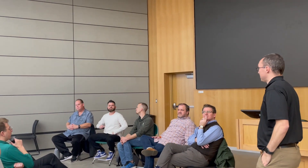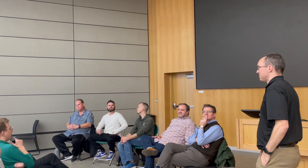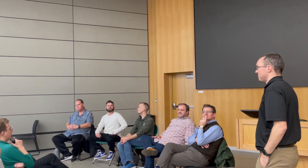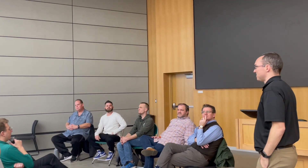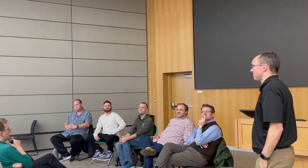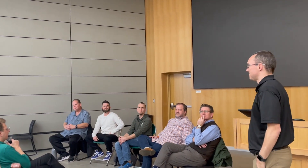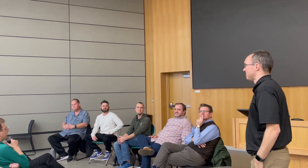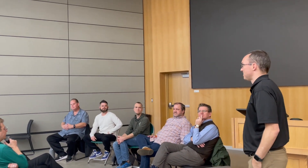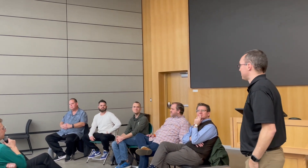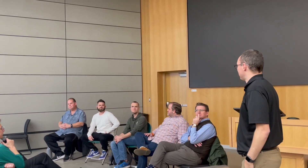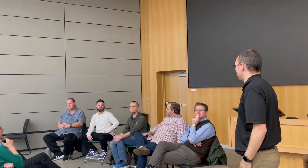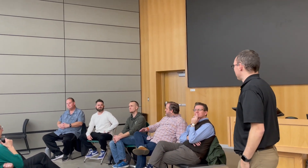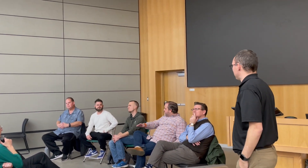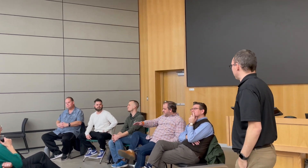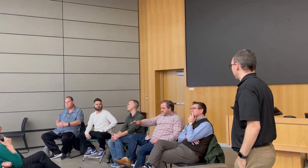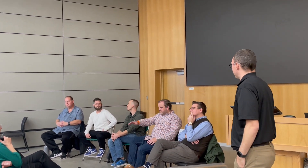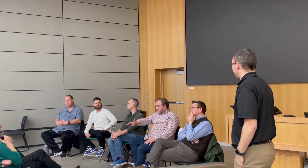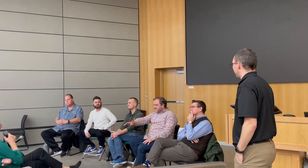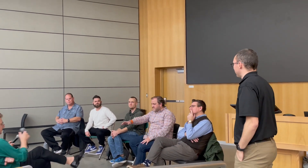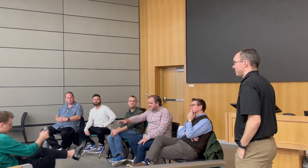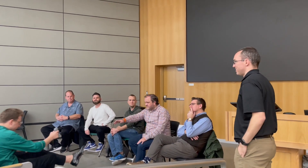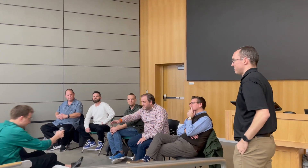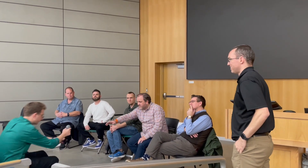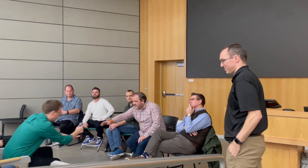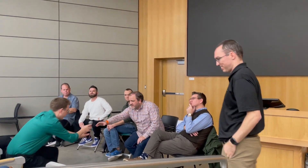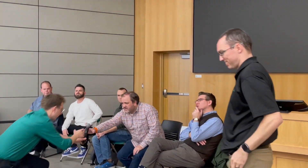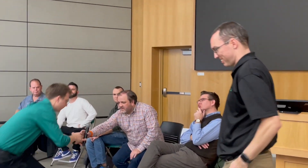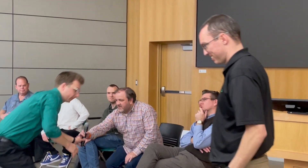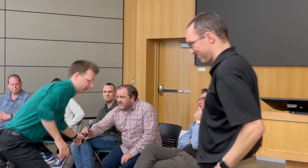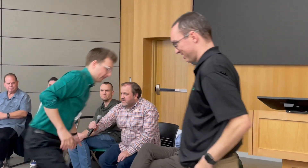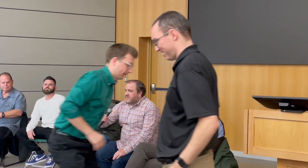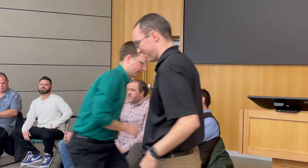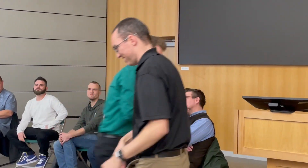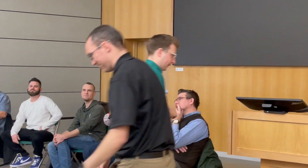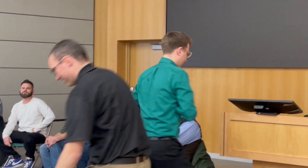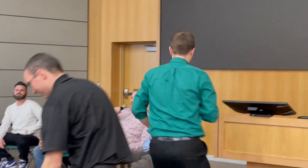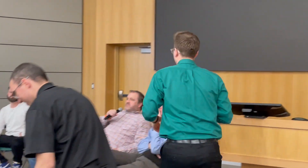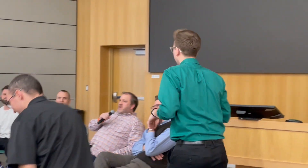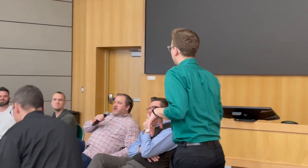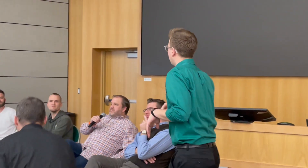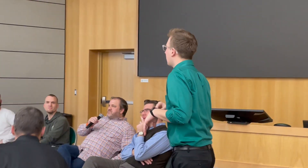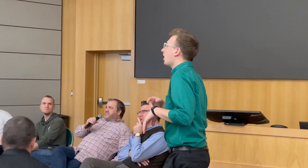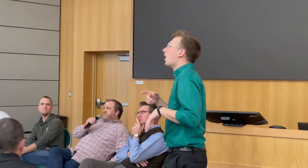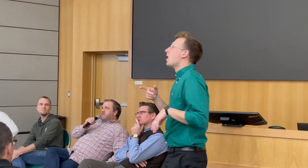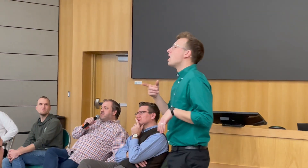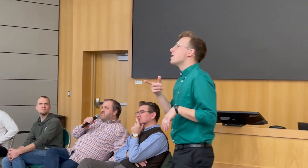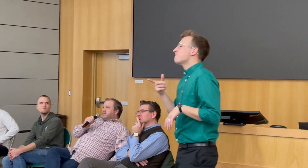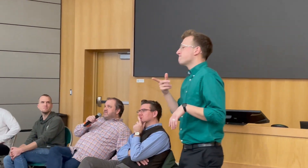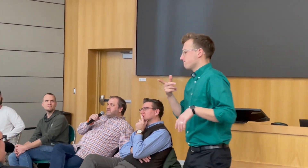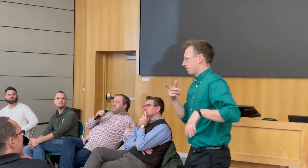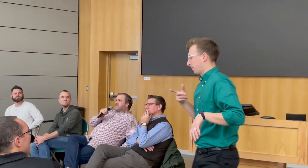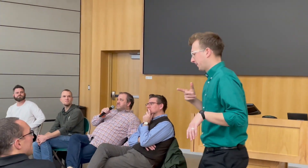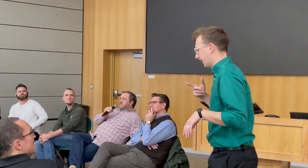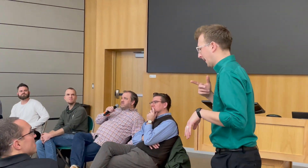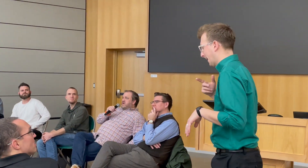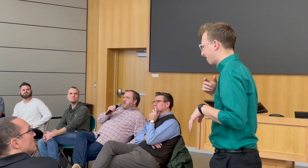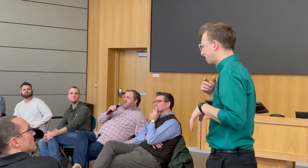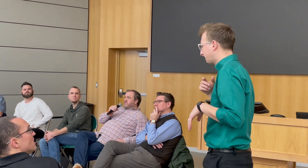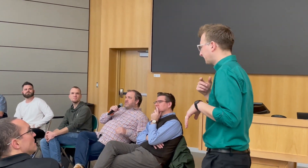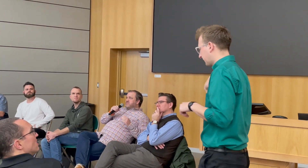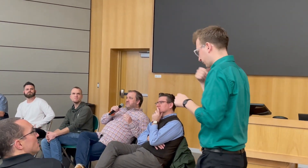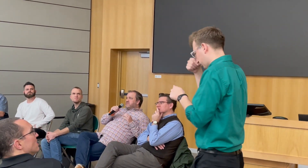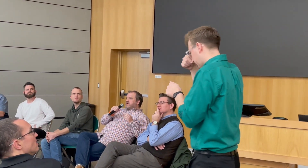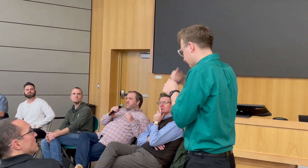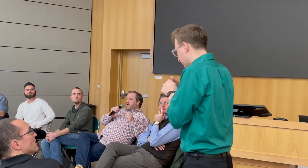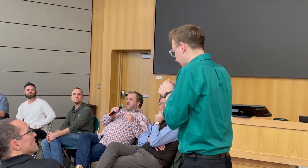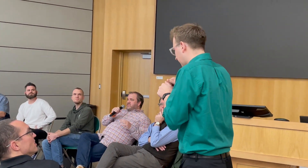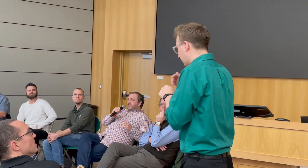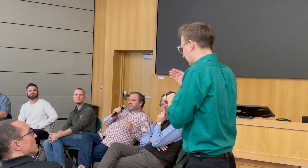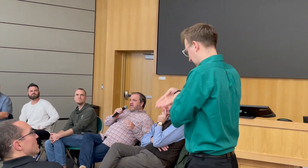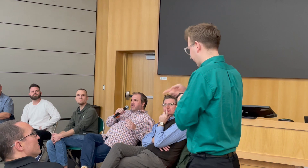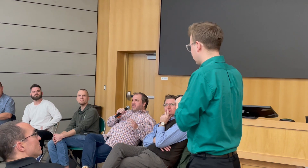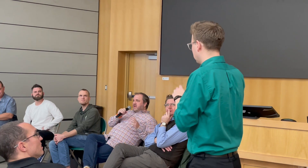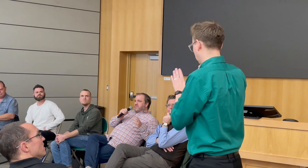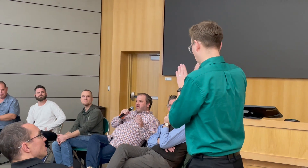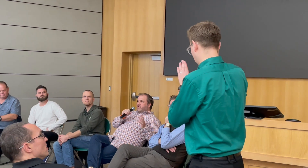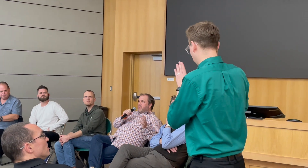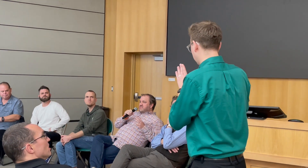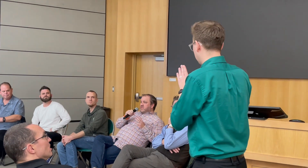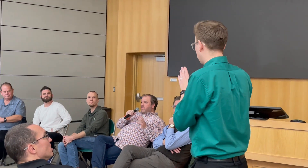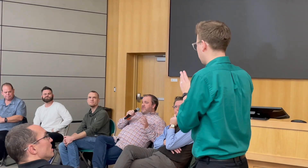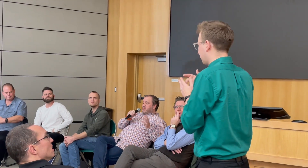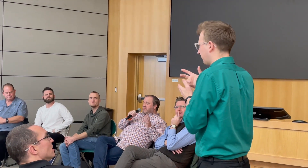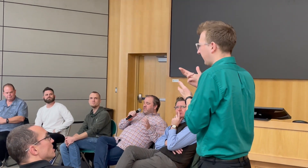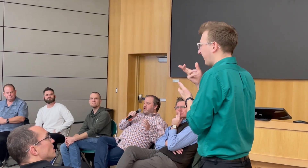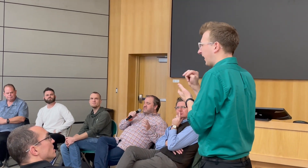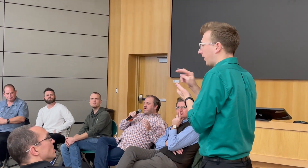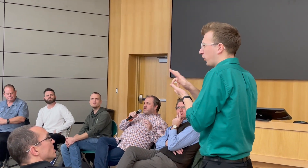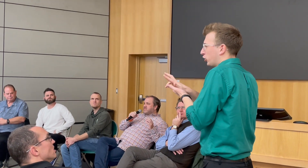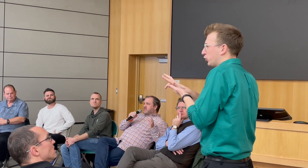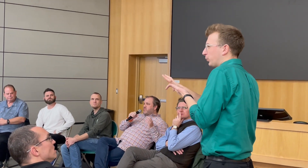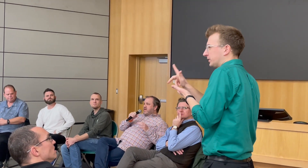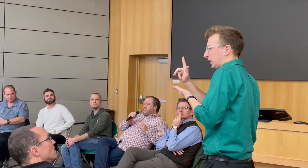impl um I remember after I had my surgery and then about three week three three weeks later I went in